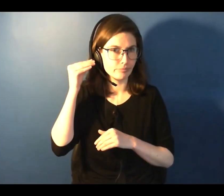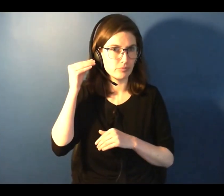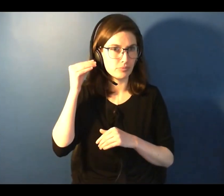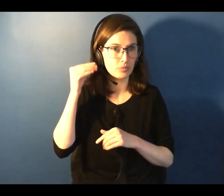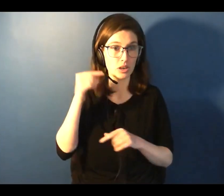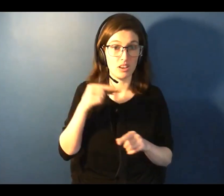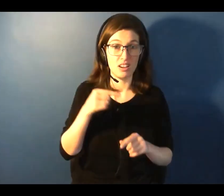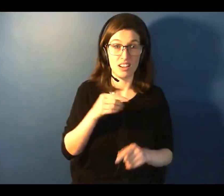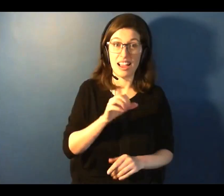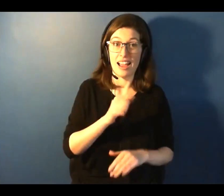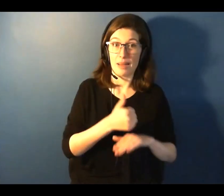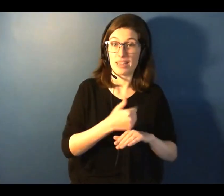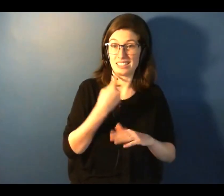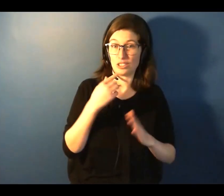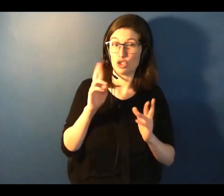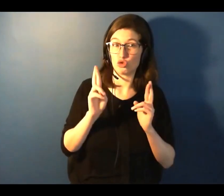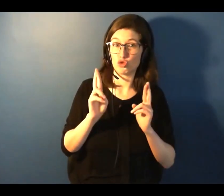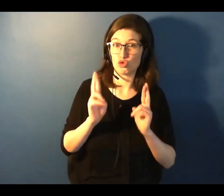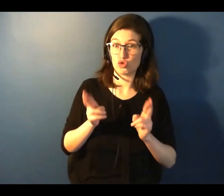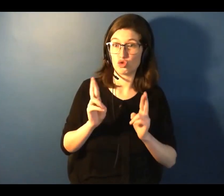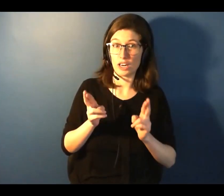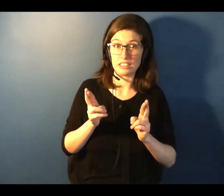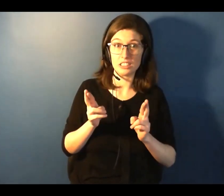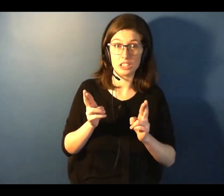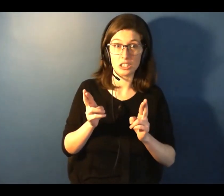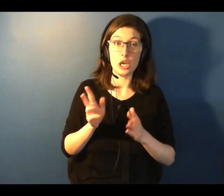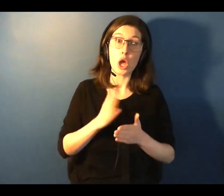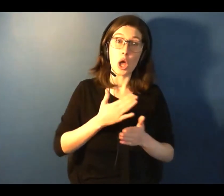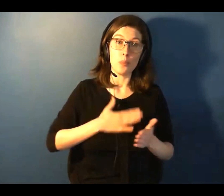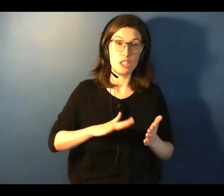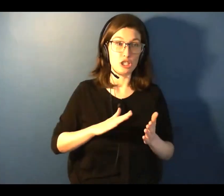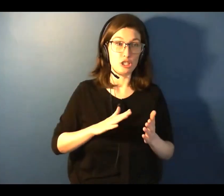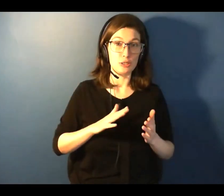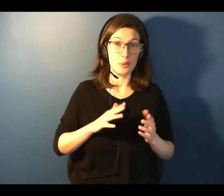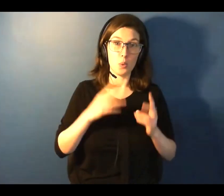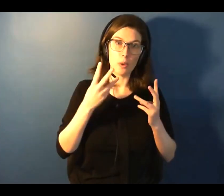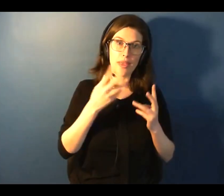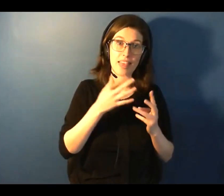coming from it from our perspective as culturally Deaf, I suppose, people who are using sign language,